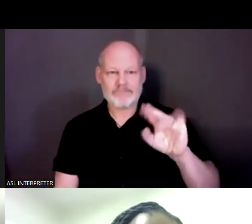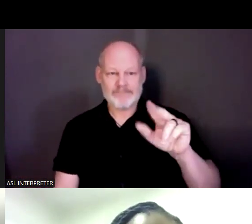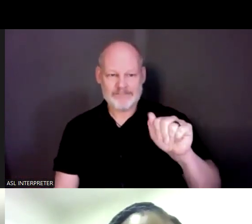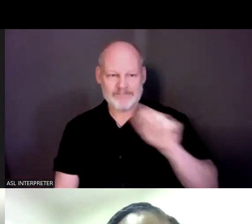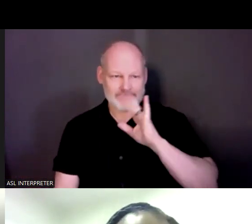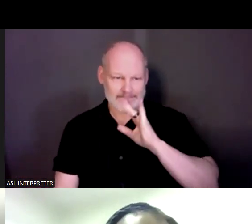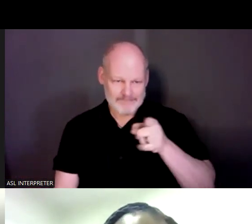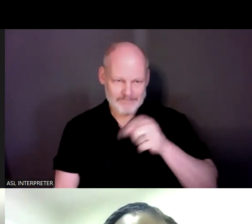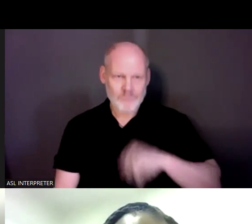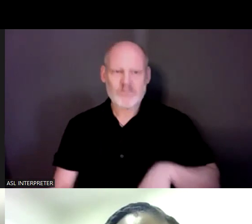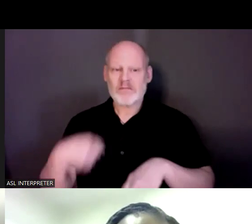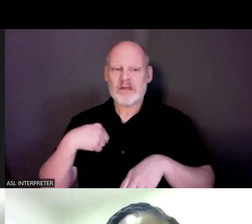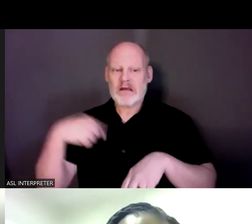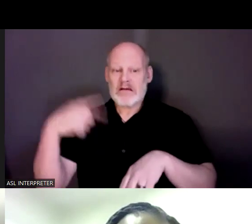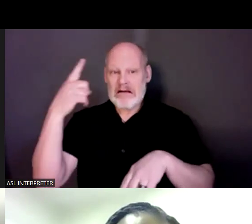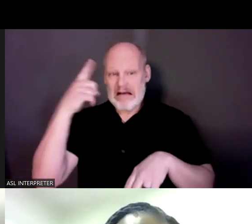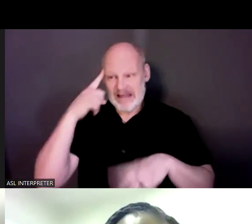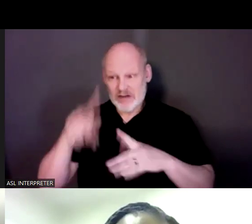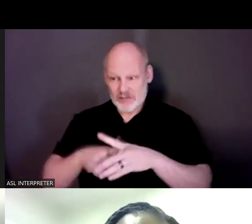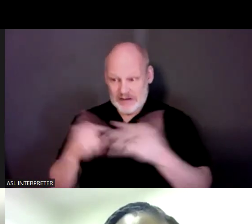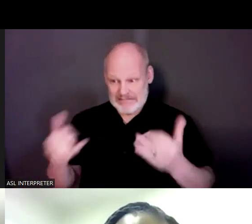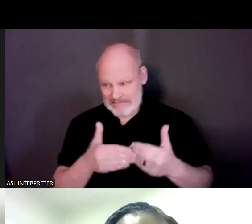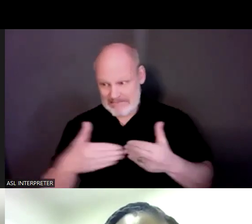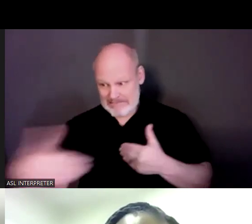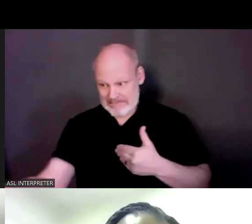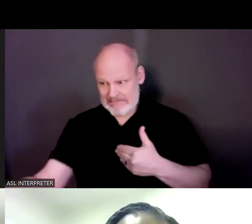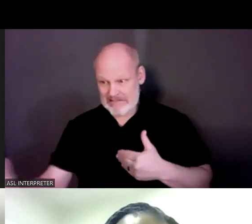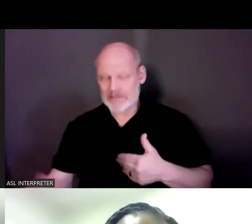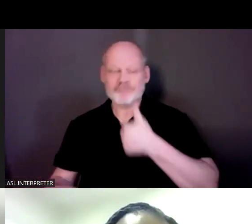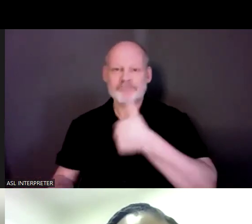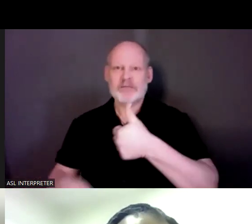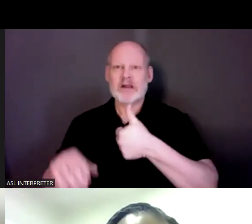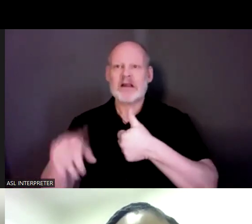at moving forward is as Shelby was saying you need to have a data champion in each of your,